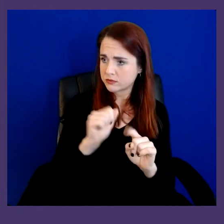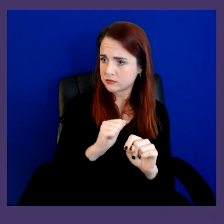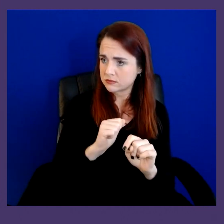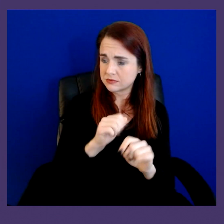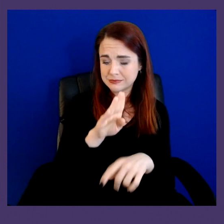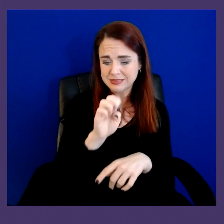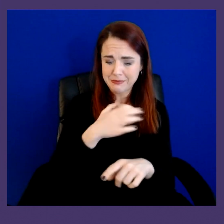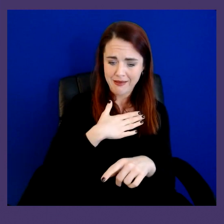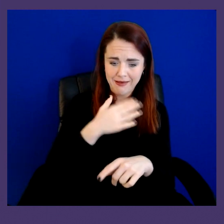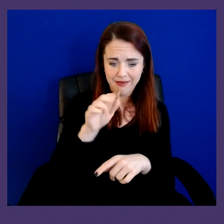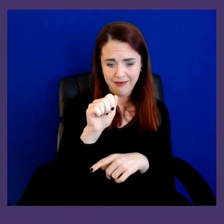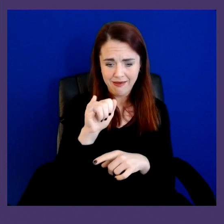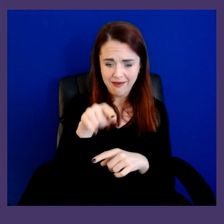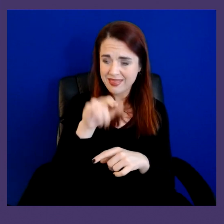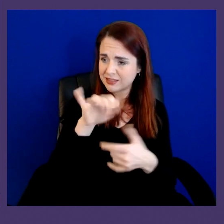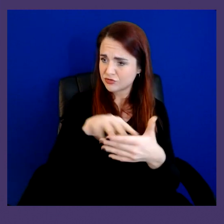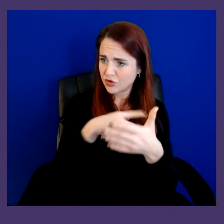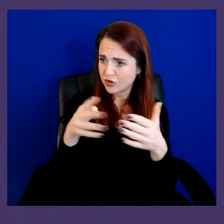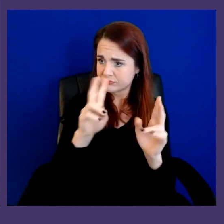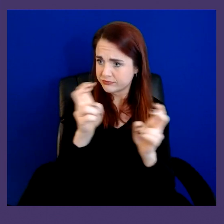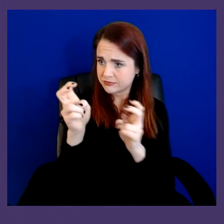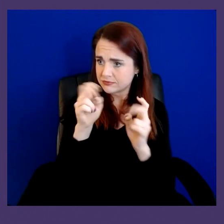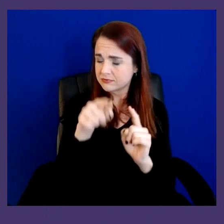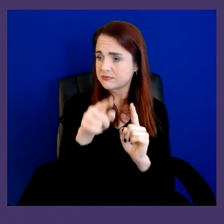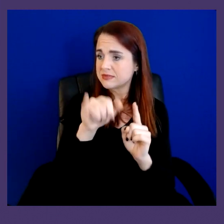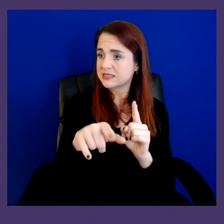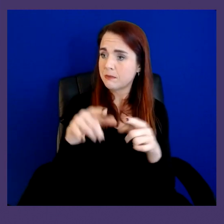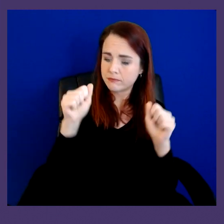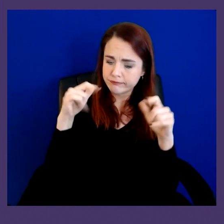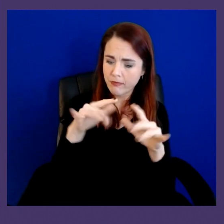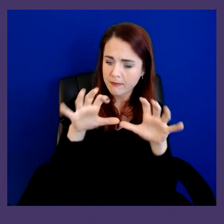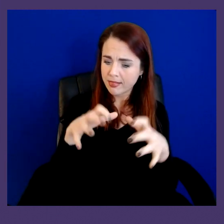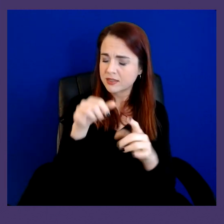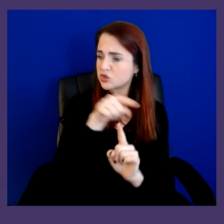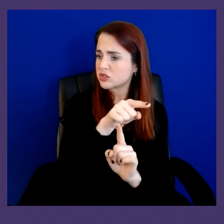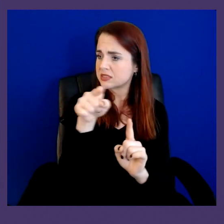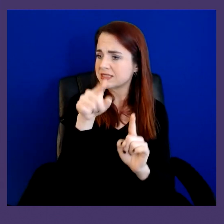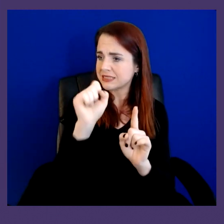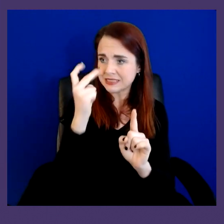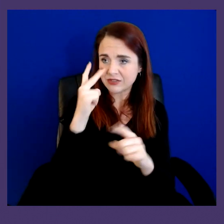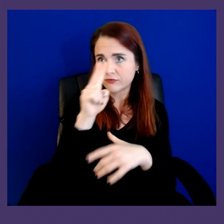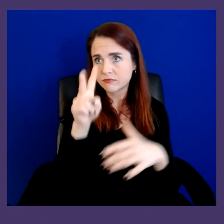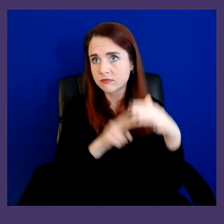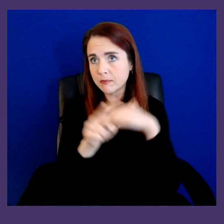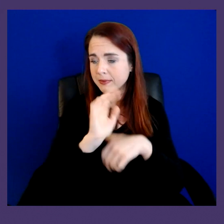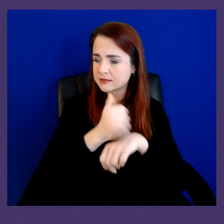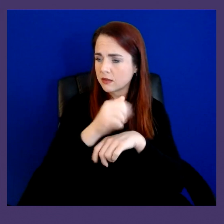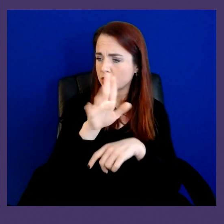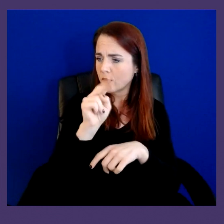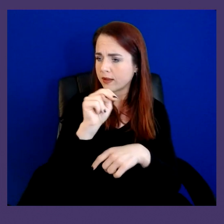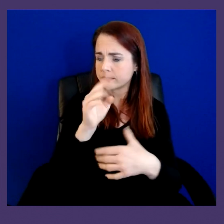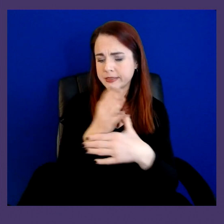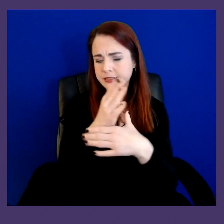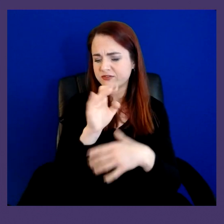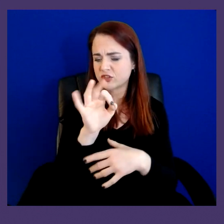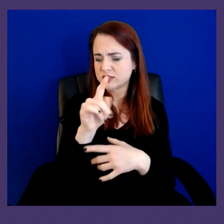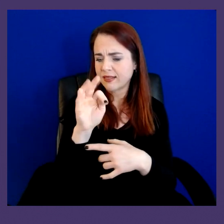a chart titled 'Population by World Region', showing historic estimates with future projections based on the UN median fertility scenario. The chart is a stacked area graph that represents